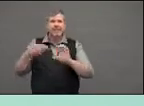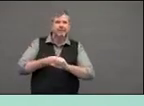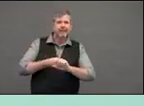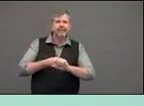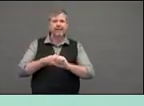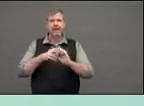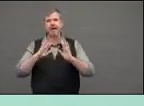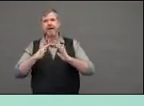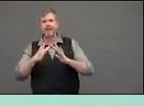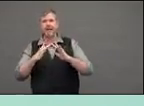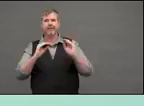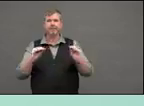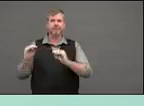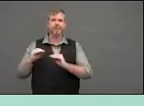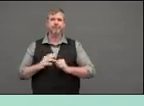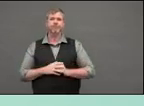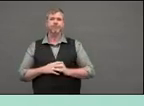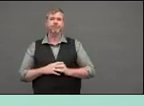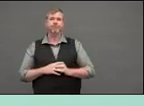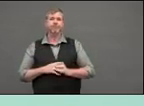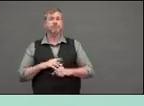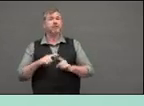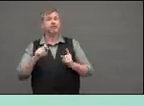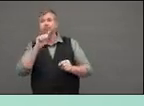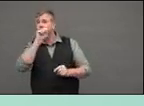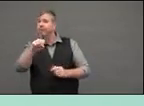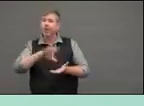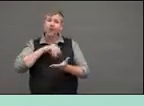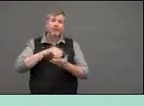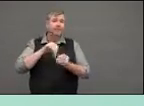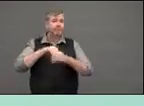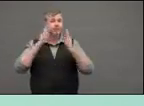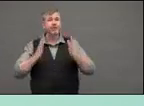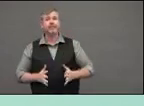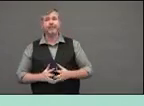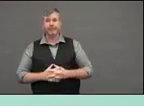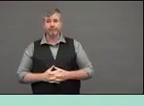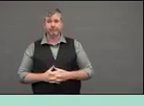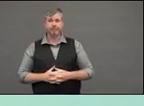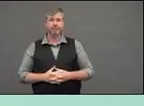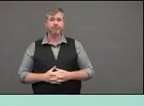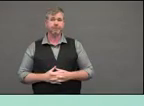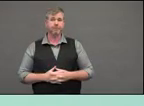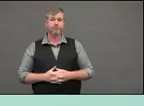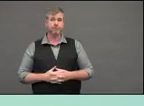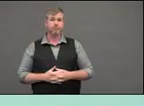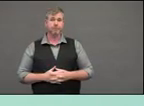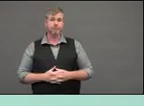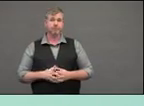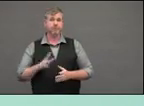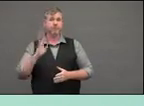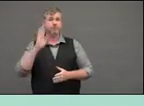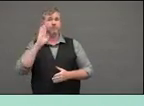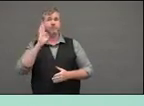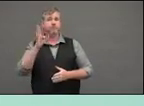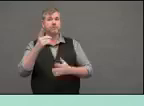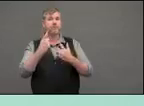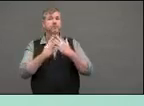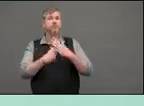learning and you know uh for me starting my my master's at berkeley i know that that's going to be a completely different